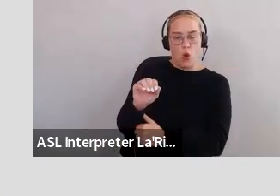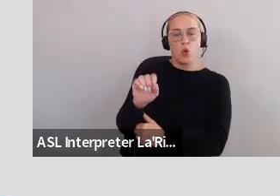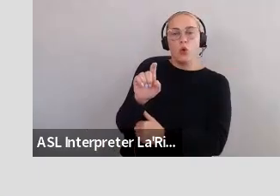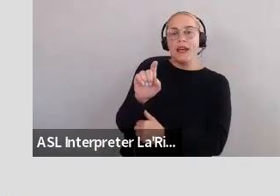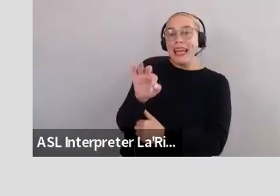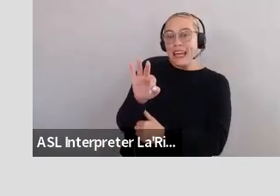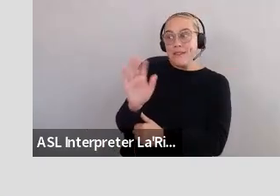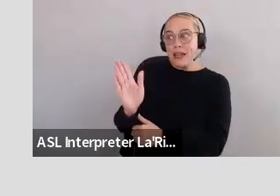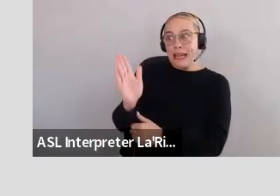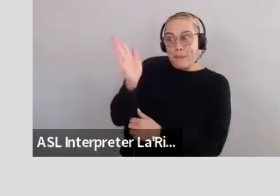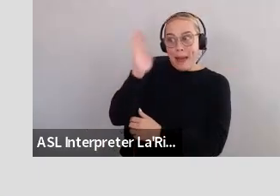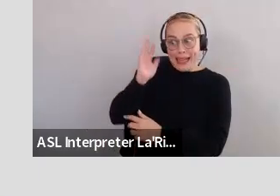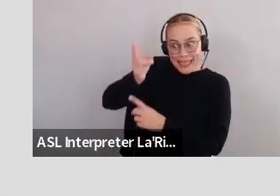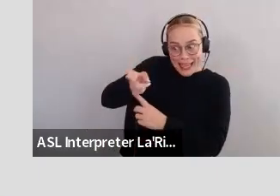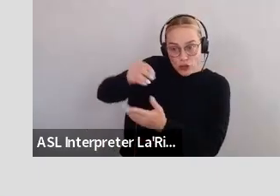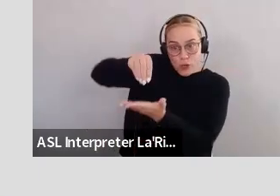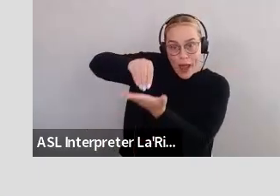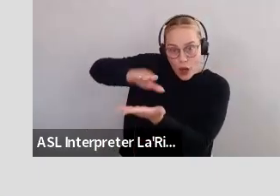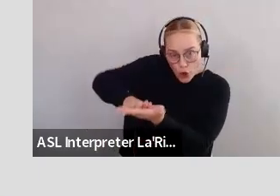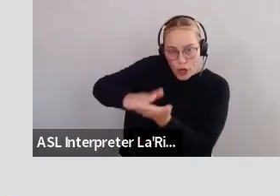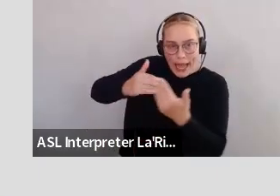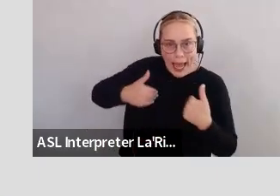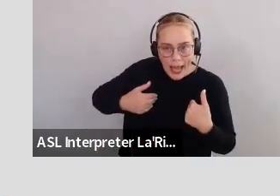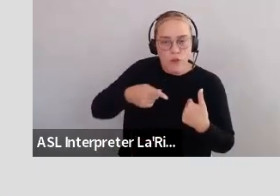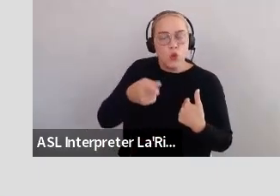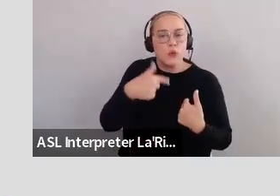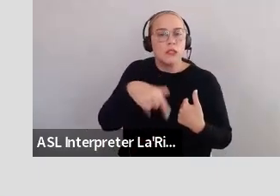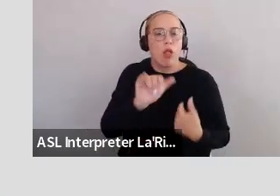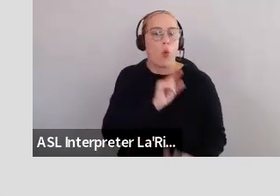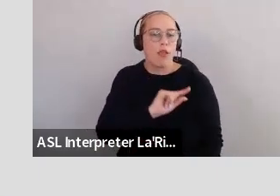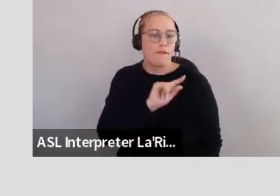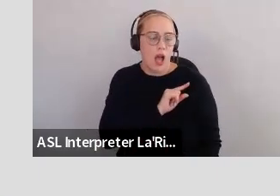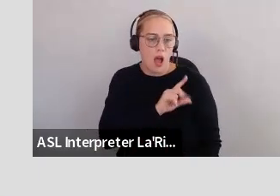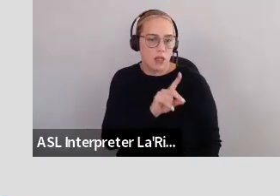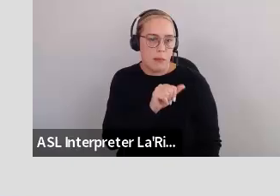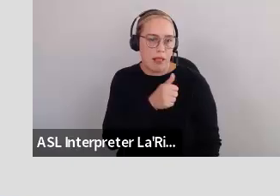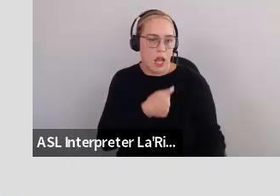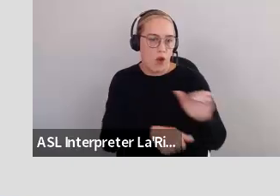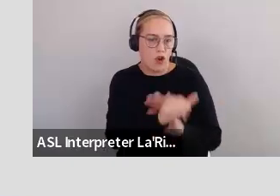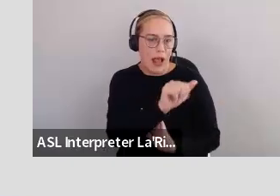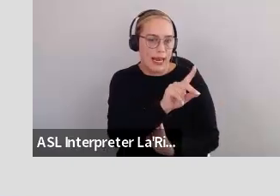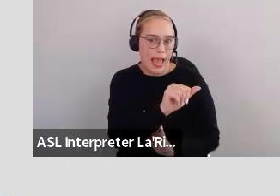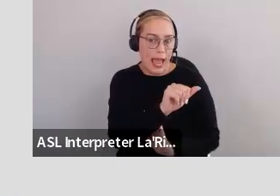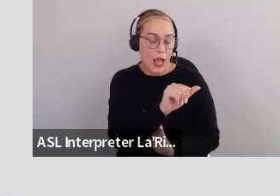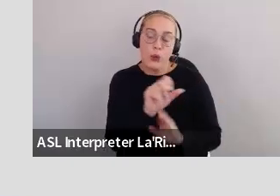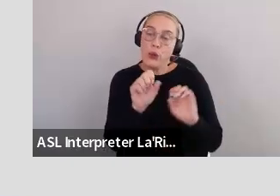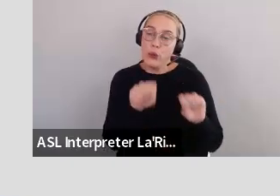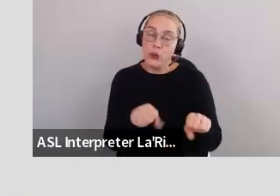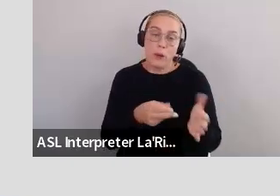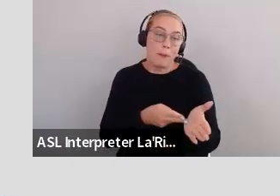having a record of such an impairment. so let's say you had cancer and